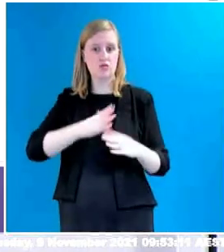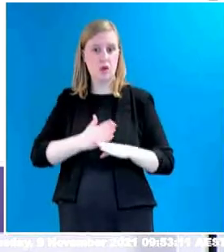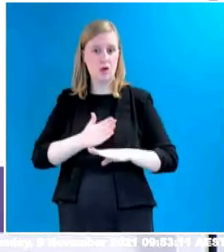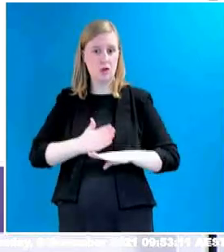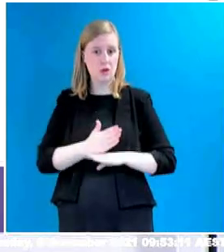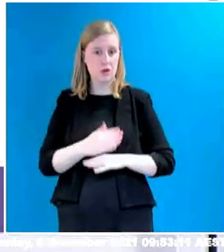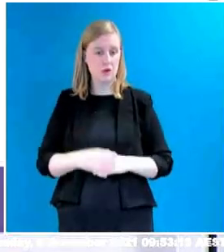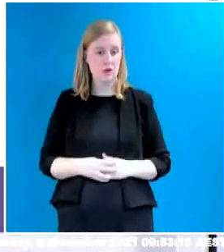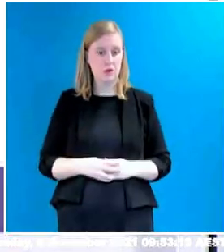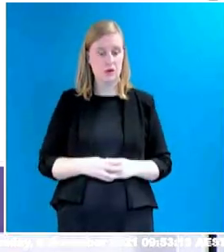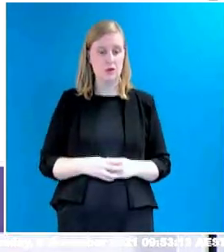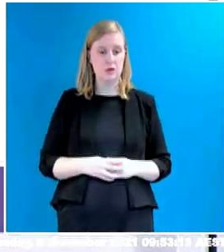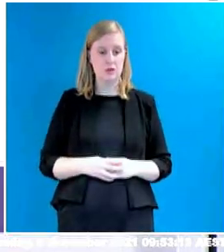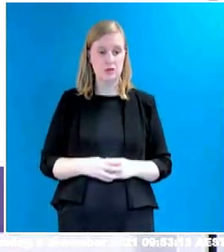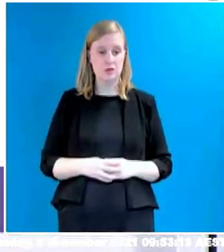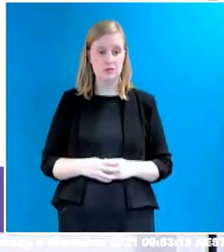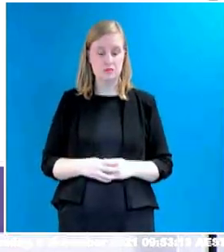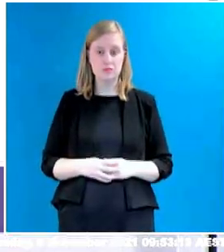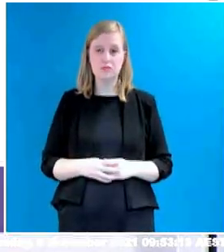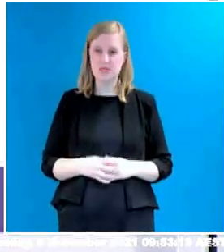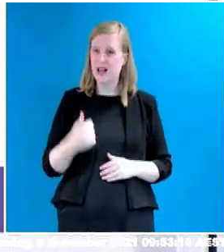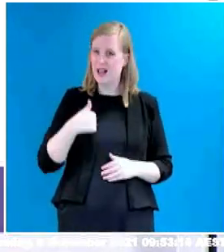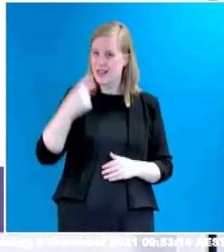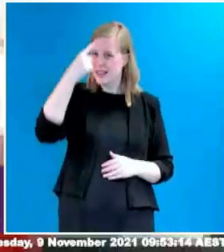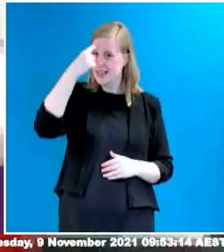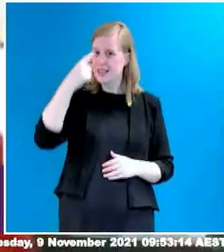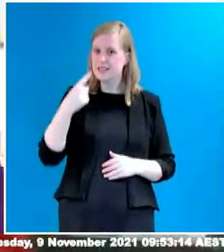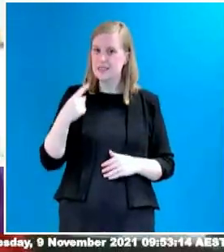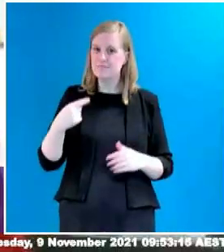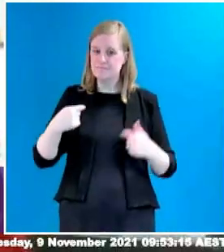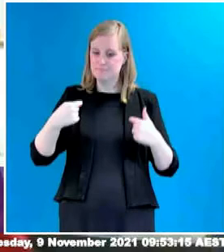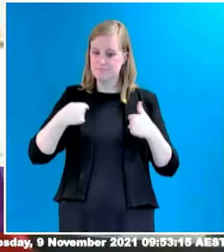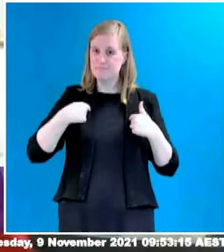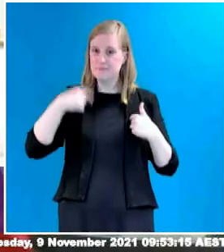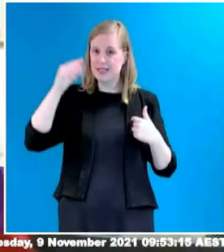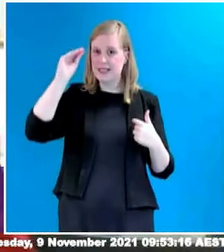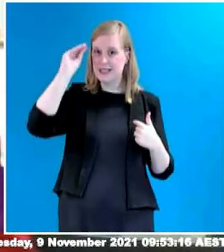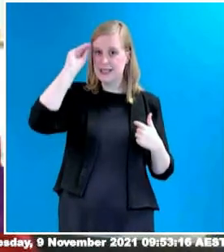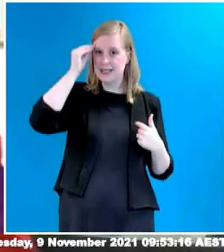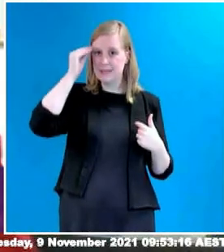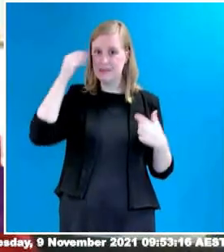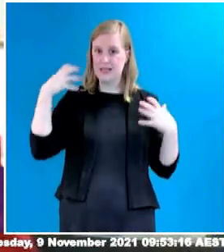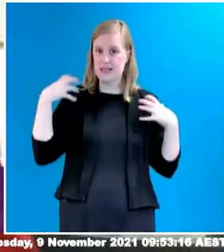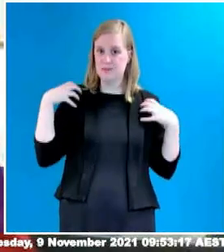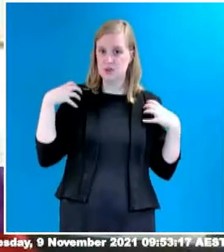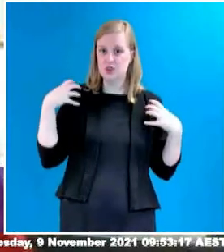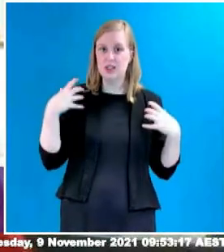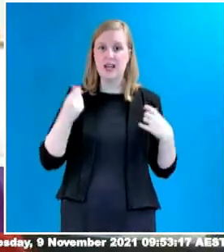I would say we fit into the model in a slightly different way. We certainly engage with the legislative assembly and there is a power to